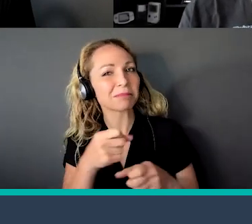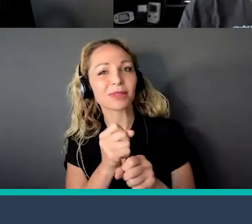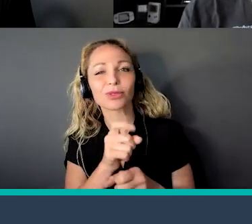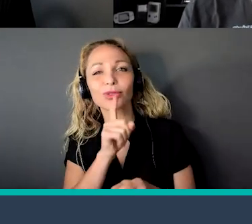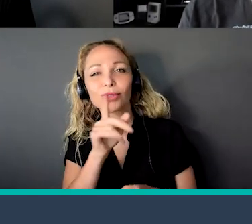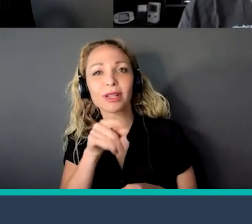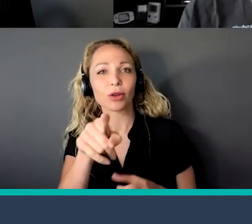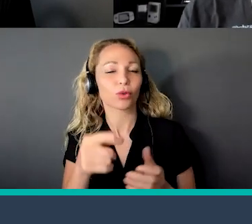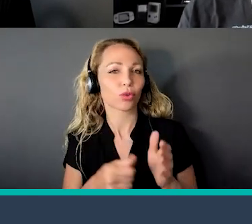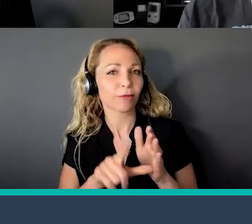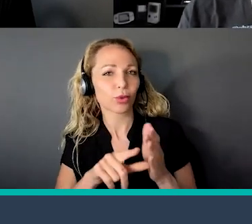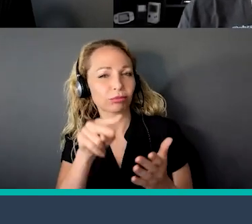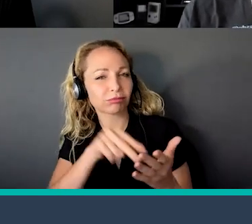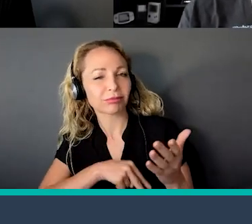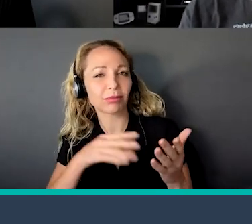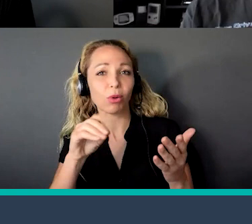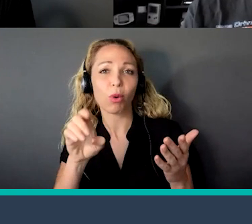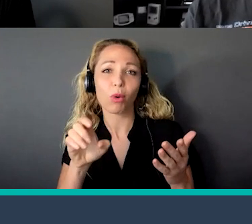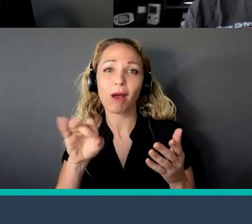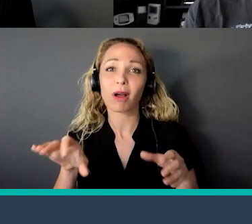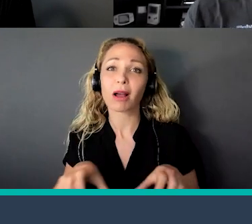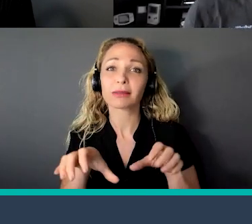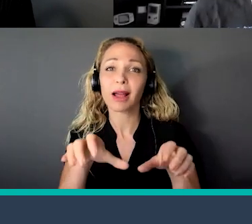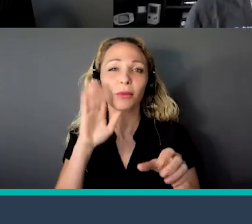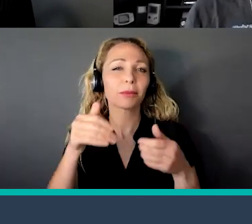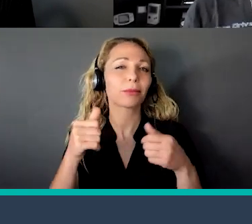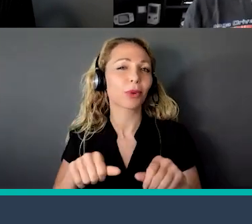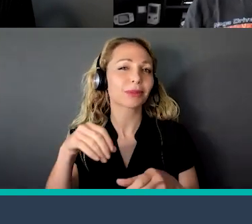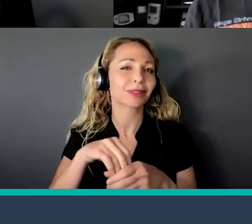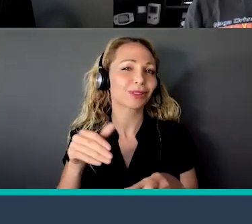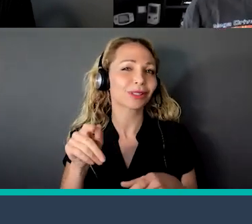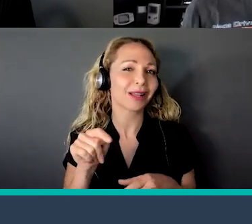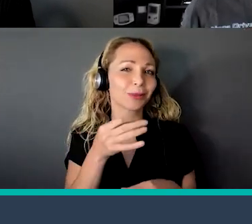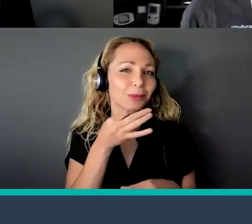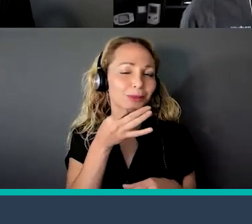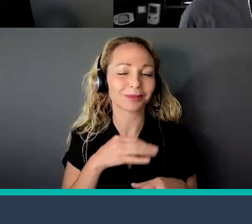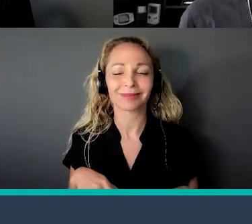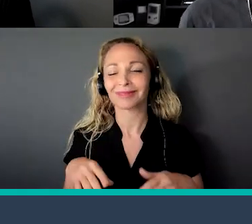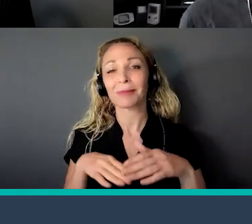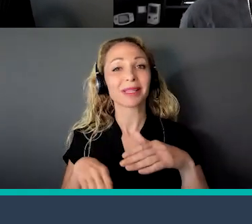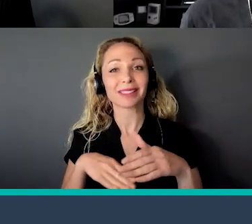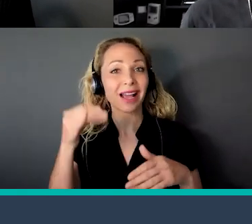REVIEW THE CODE OF CONDUCT THAT SHOULD BE POSTED IN CHAT SHORTLY.